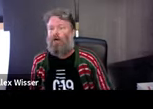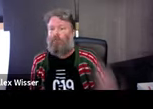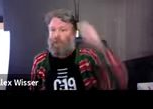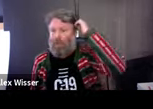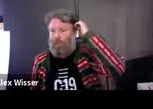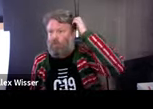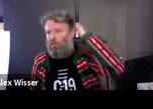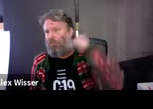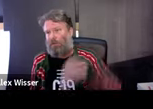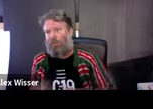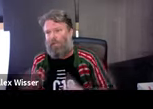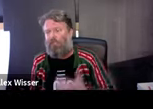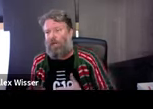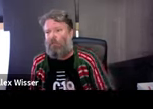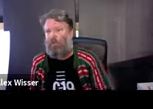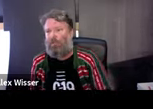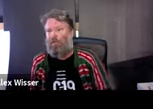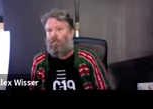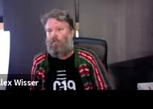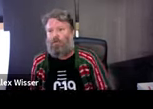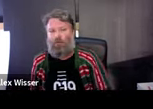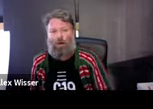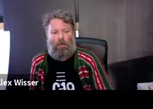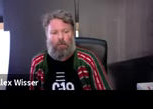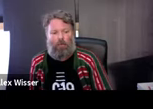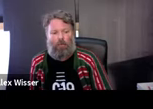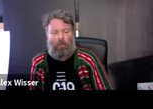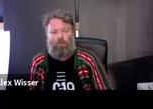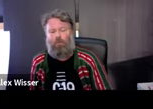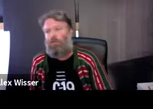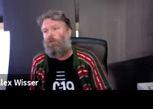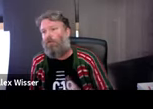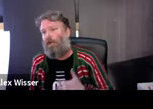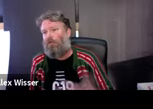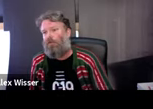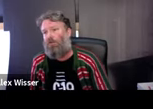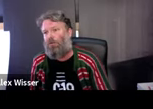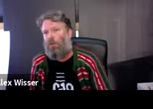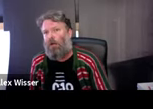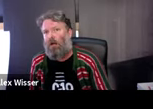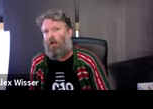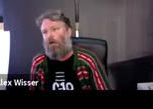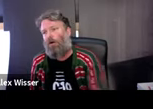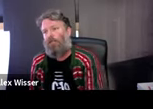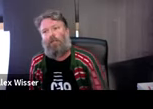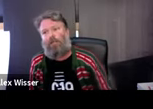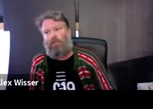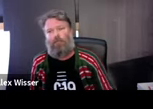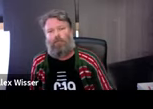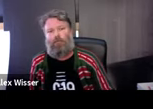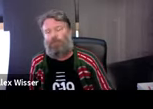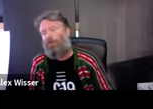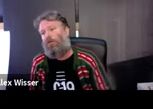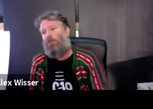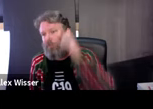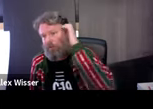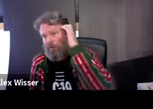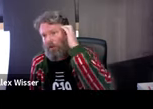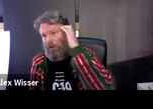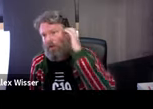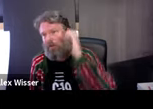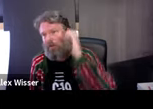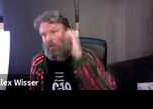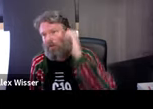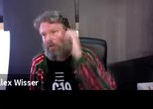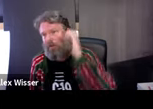potentially help us to, you know, communicate to an audience that